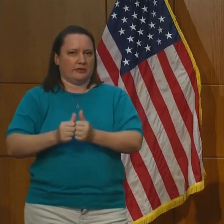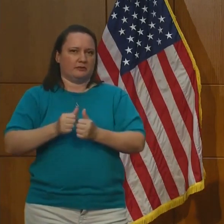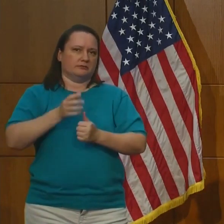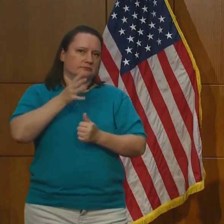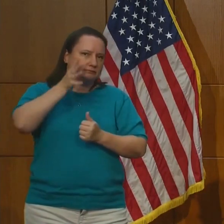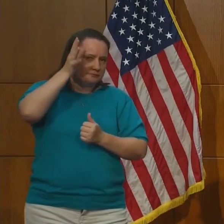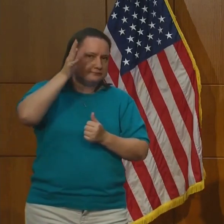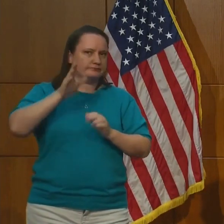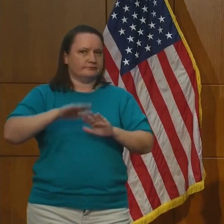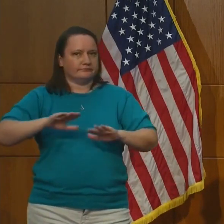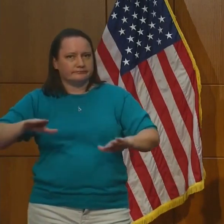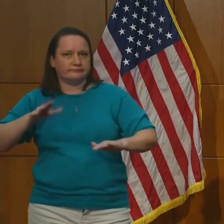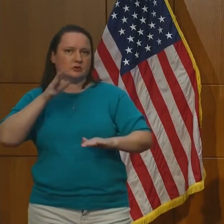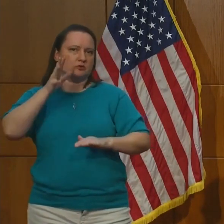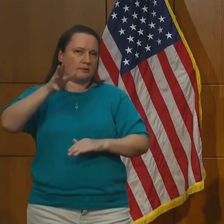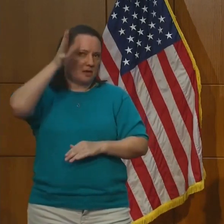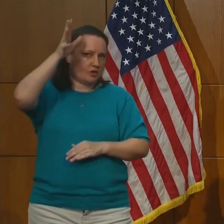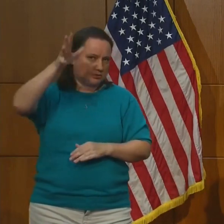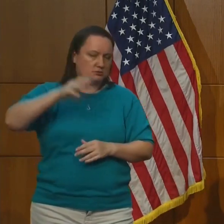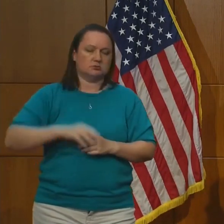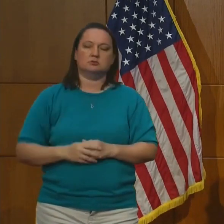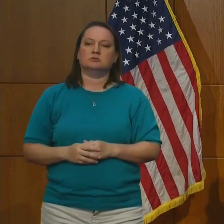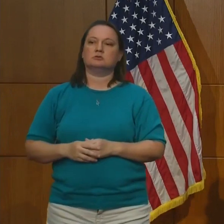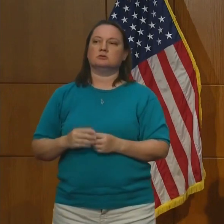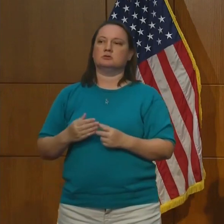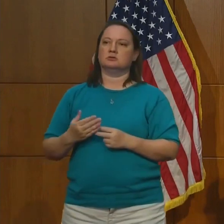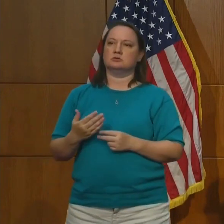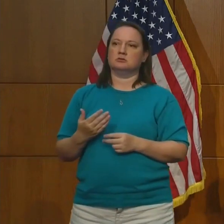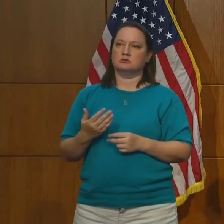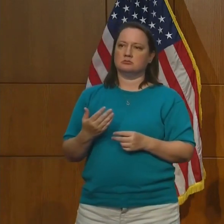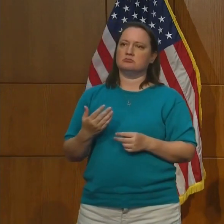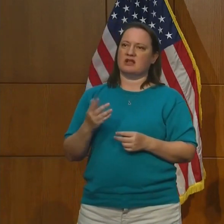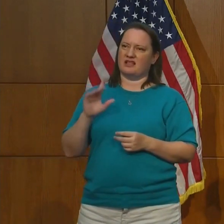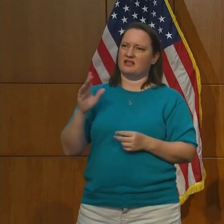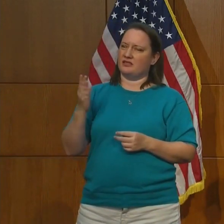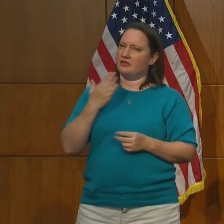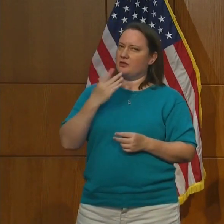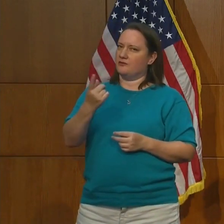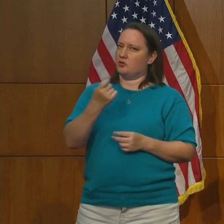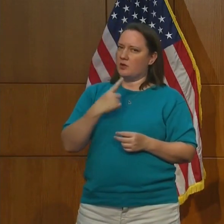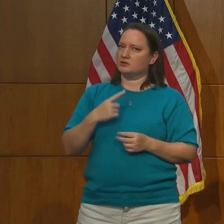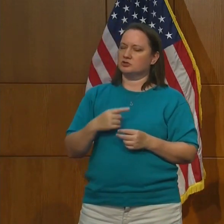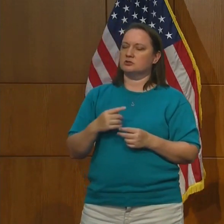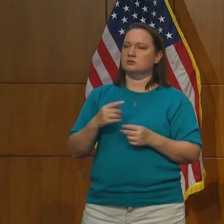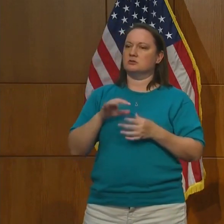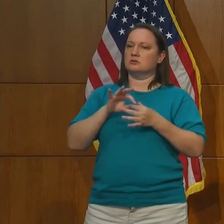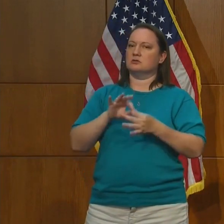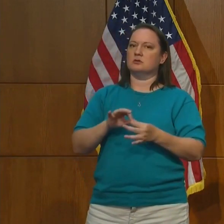THE GENERATIONAL HOUSE IT'S A GREAT QUESTION CAME INTO CERTAINLY TAUGHT MY I'VE